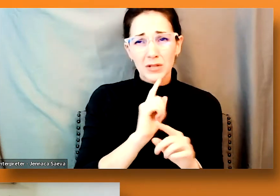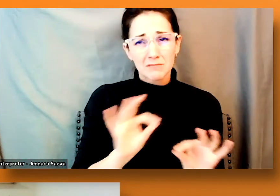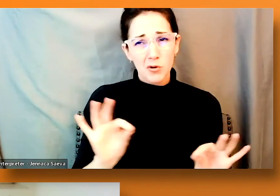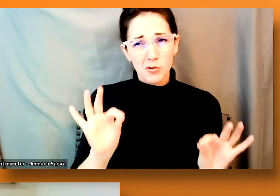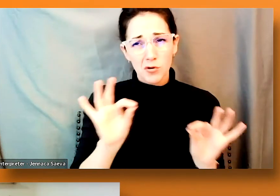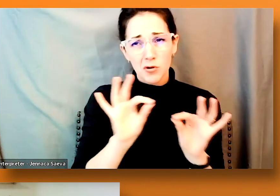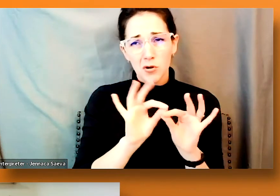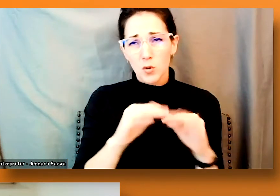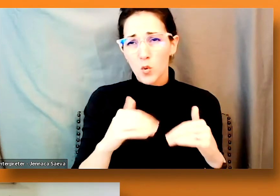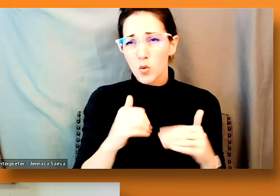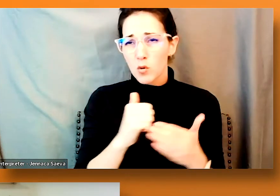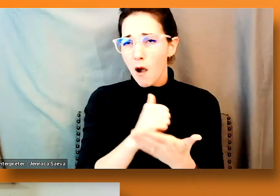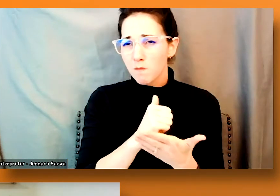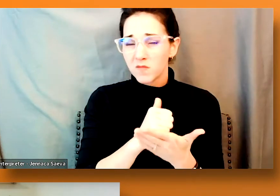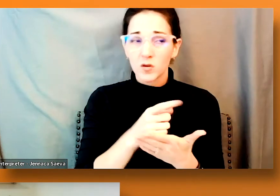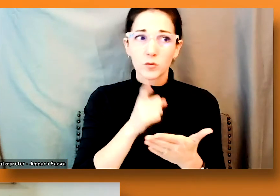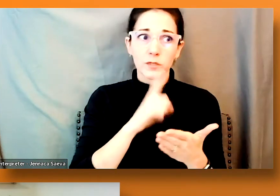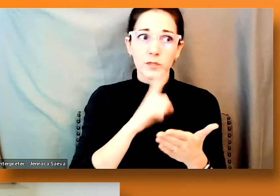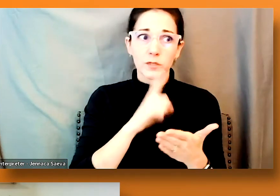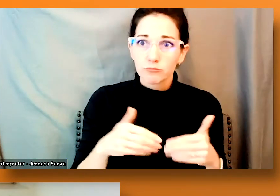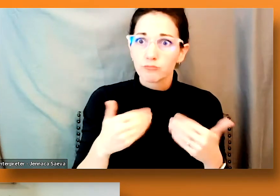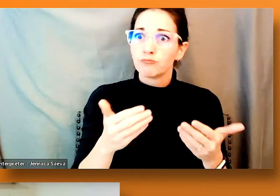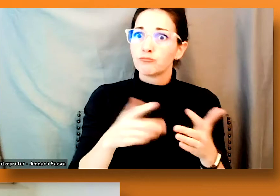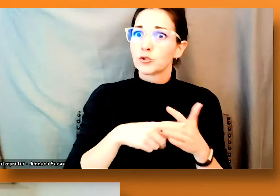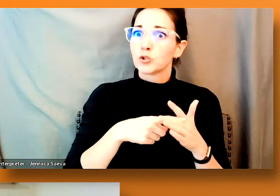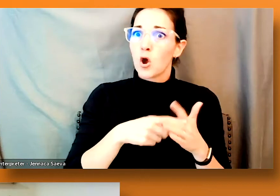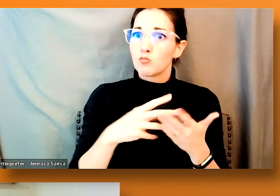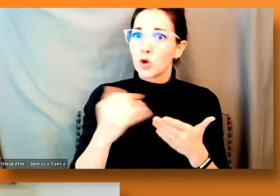It's really a kickoff to your project, and it's a great time